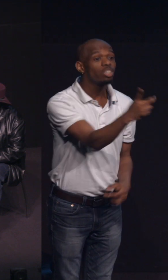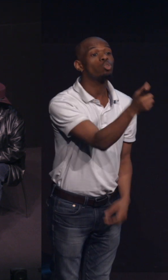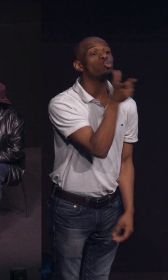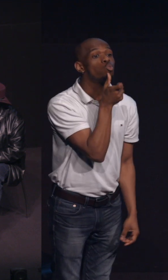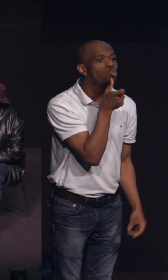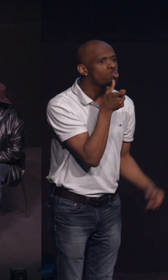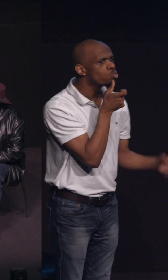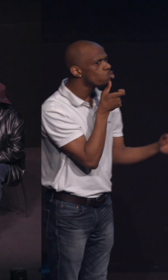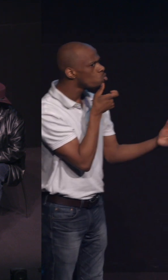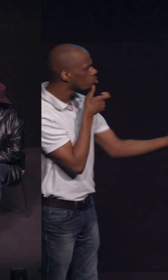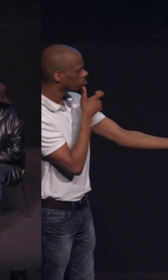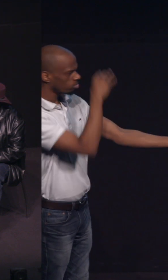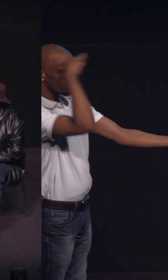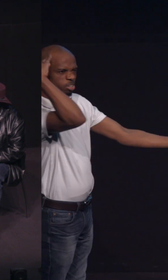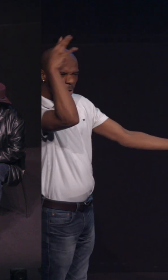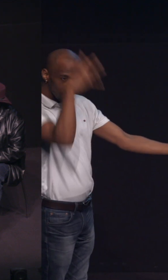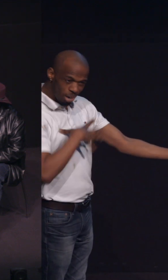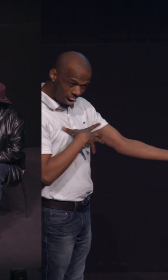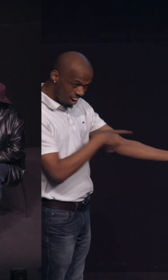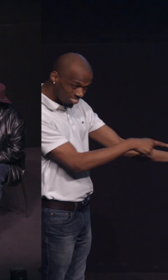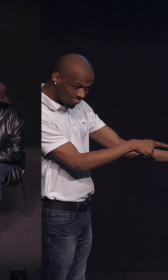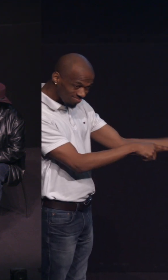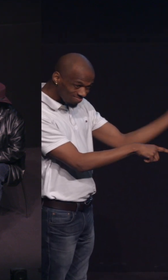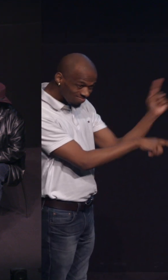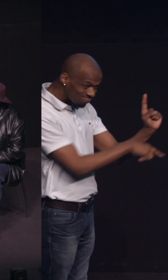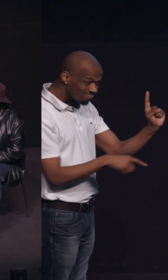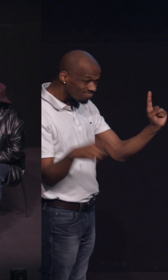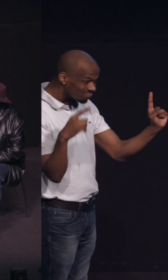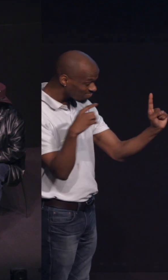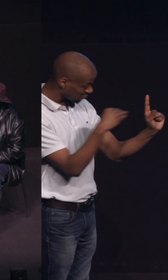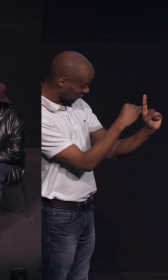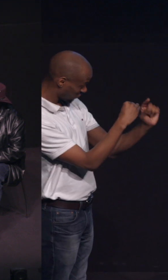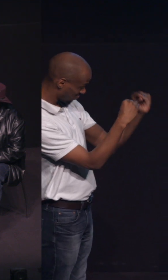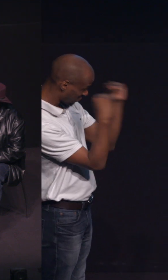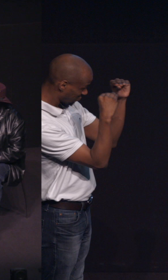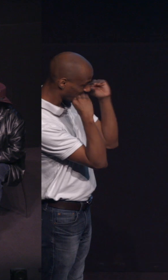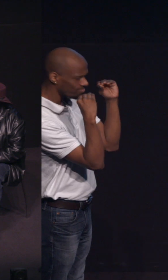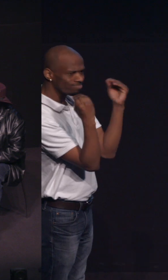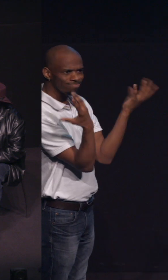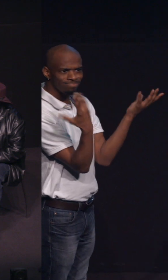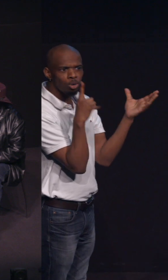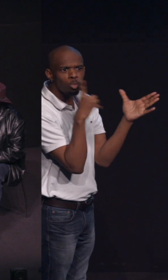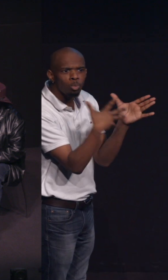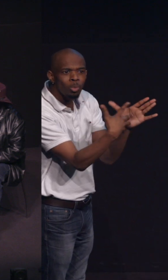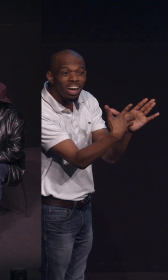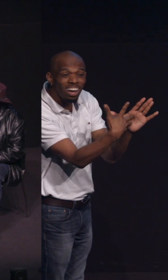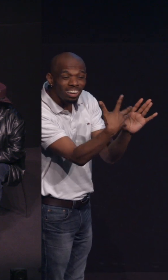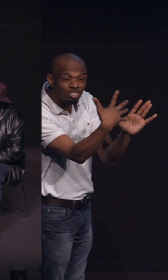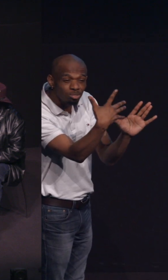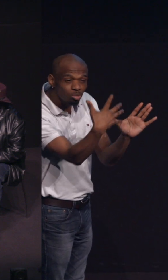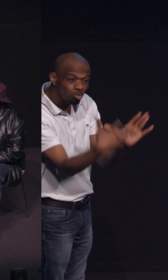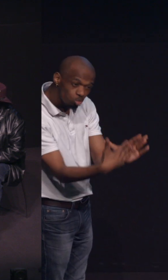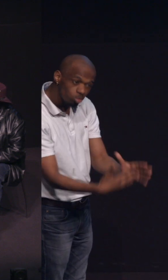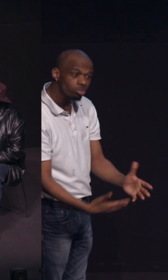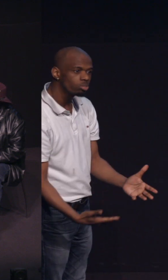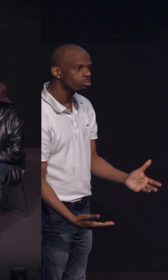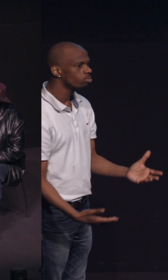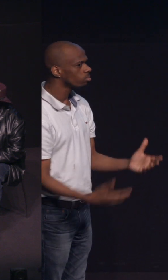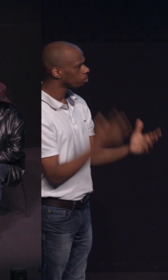here, how many--how many people do we get to see, you know, this person right here,